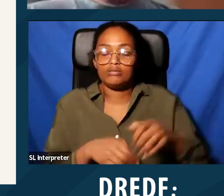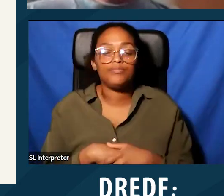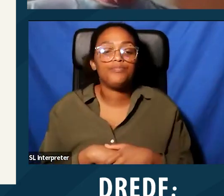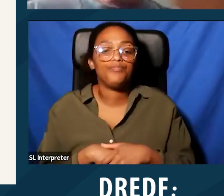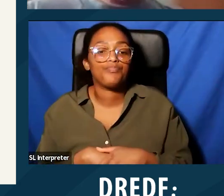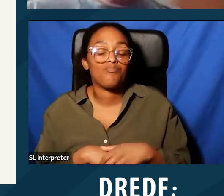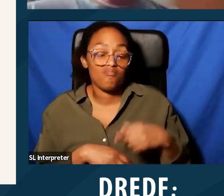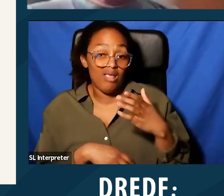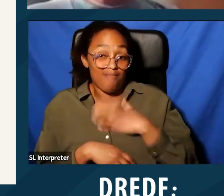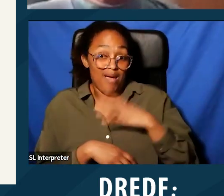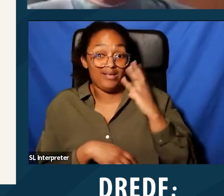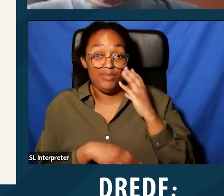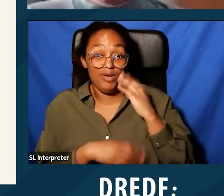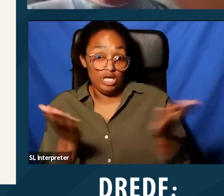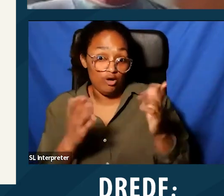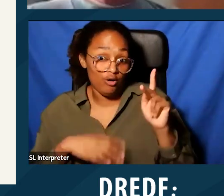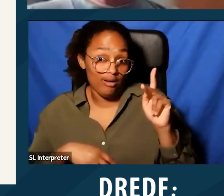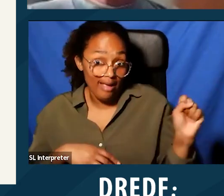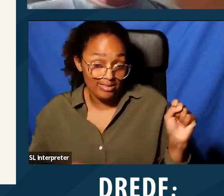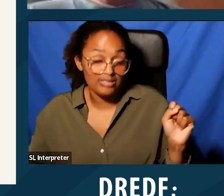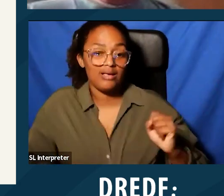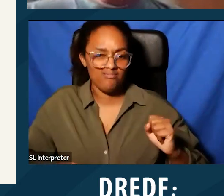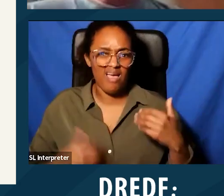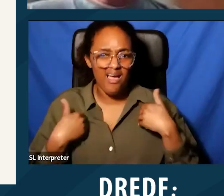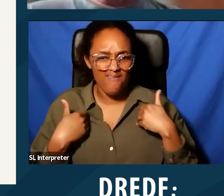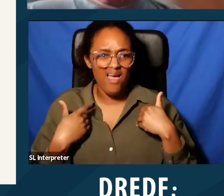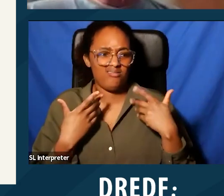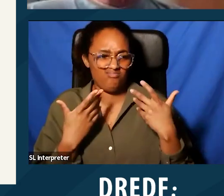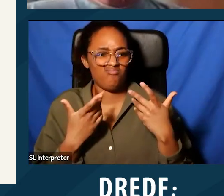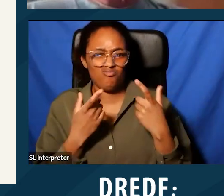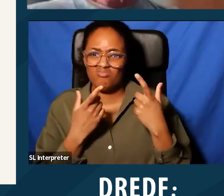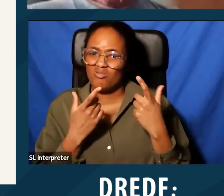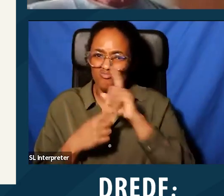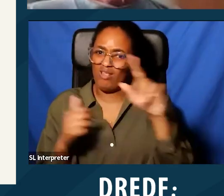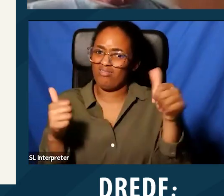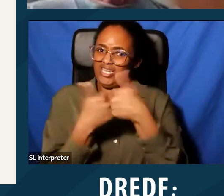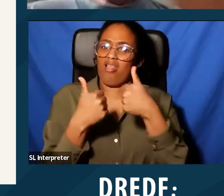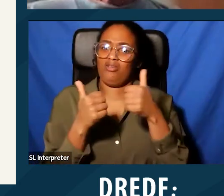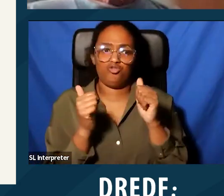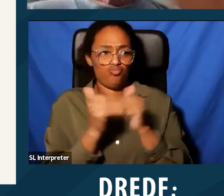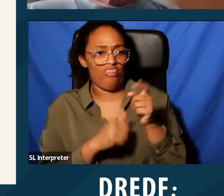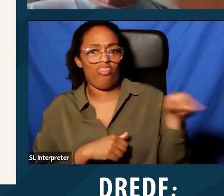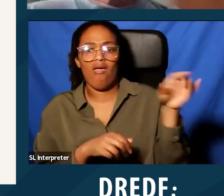recently I have had, for the first time, a lot of trouble getting responses from elected officials.